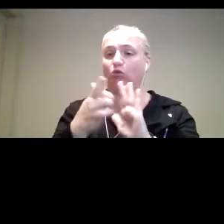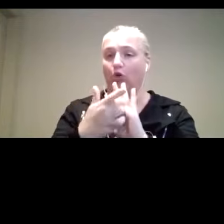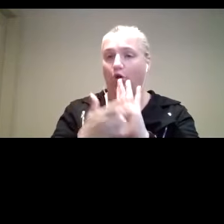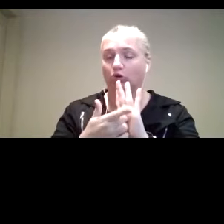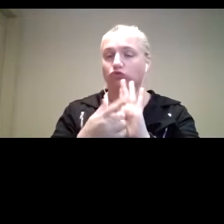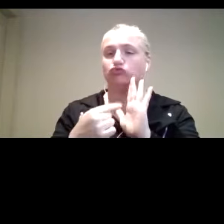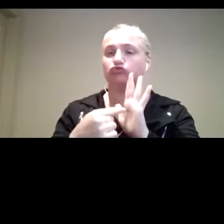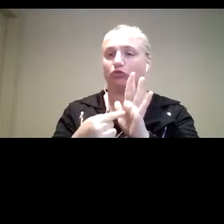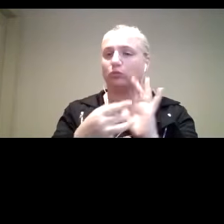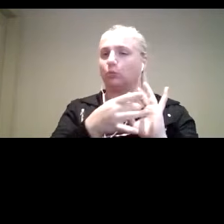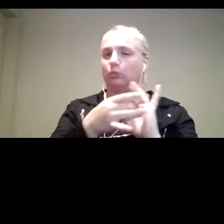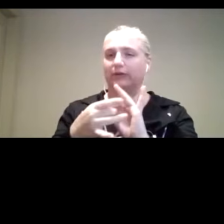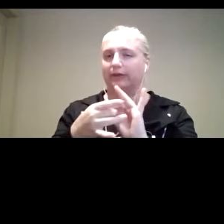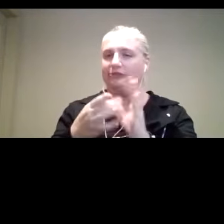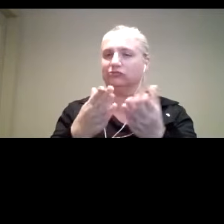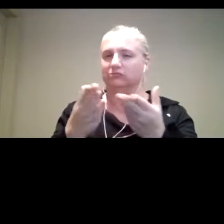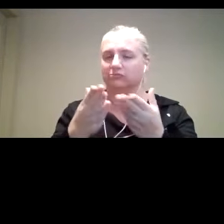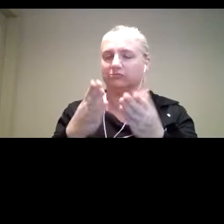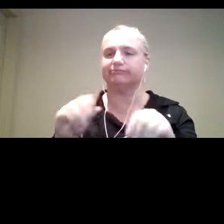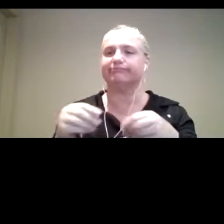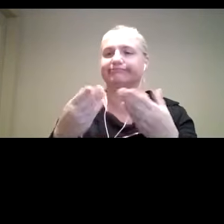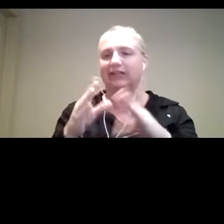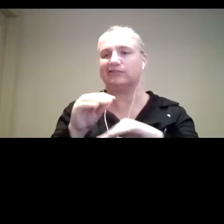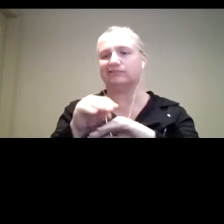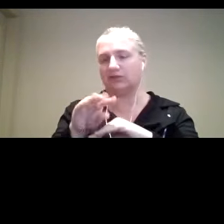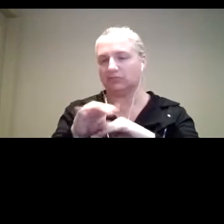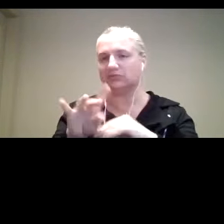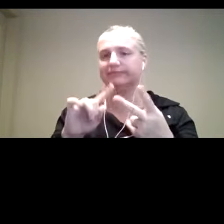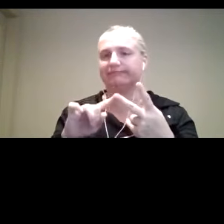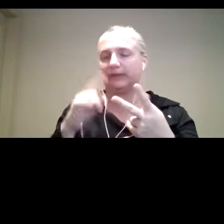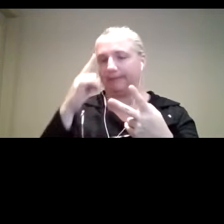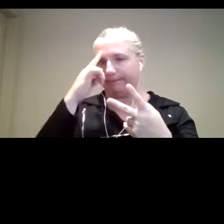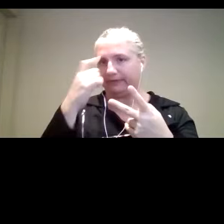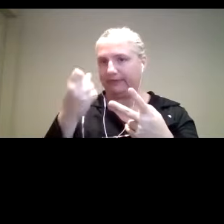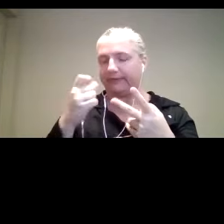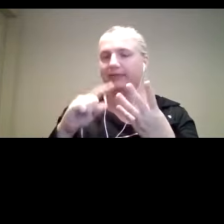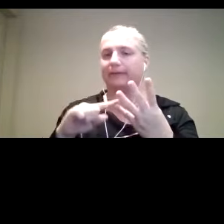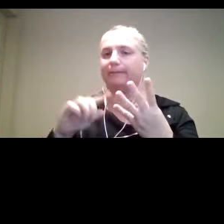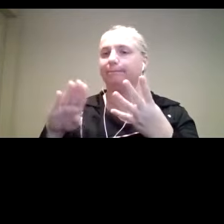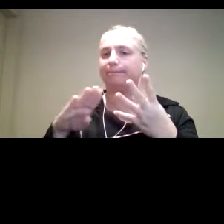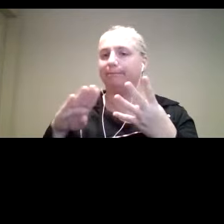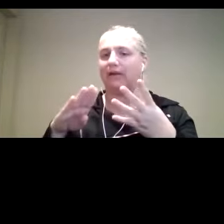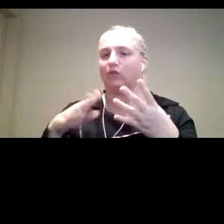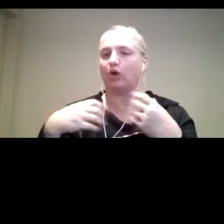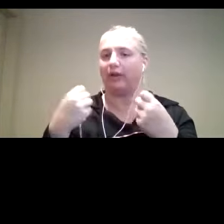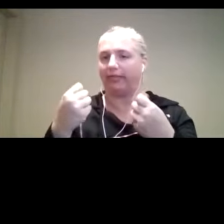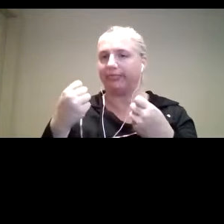and providing counseling and mental and behavioral health services for students